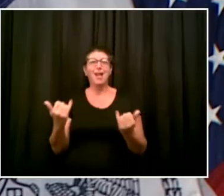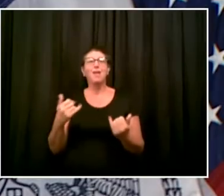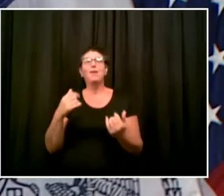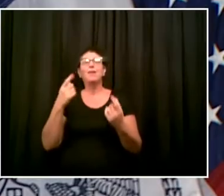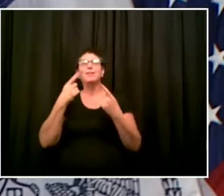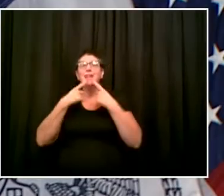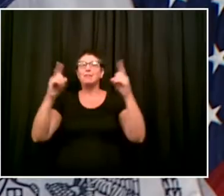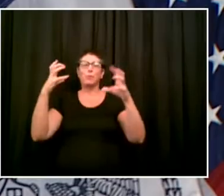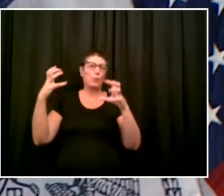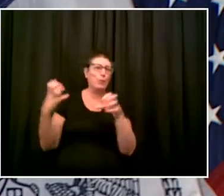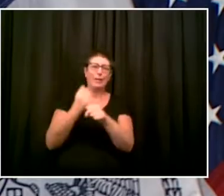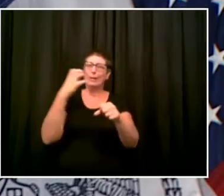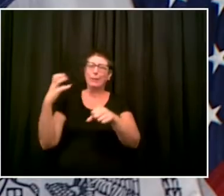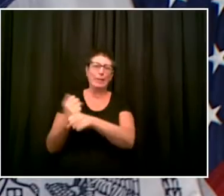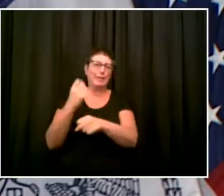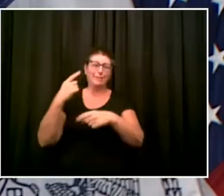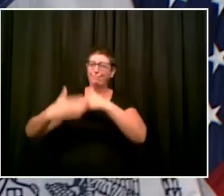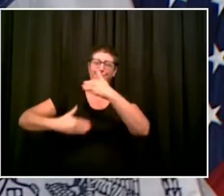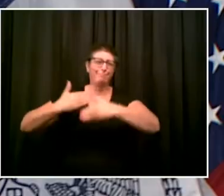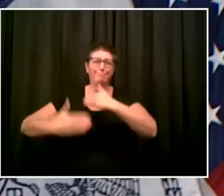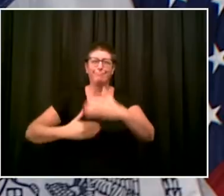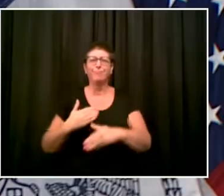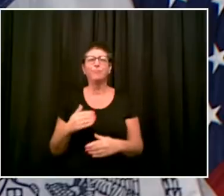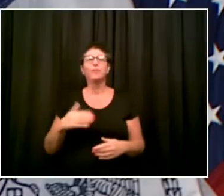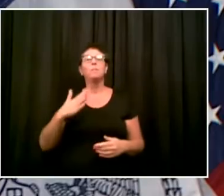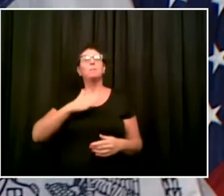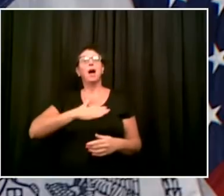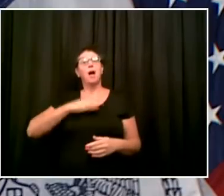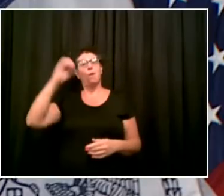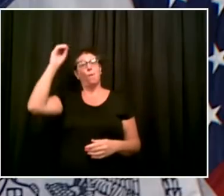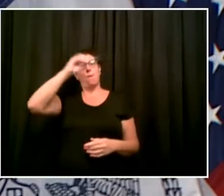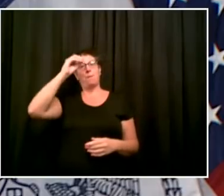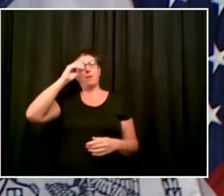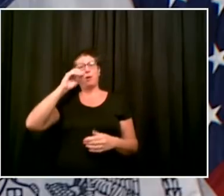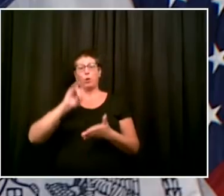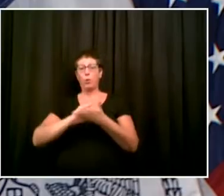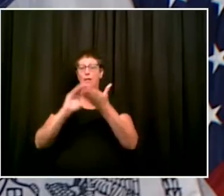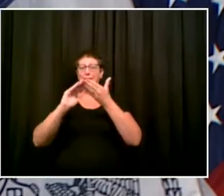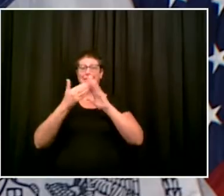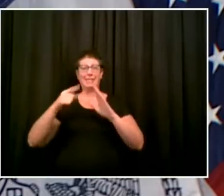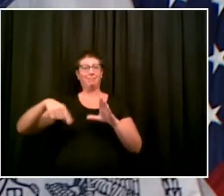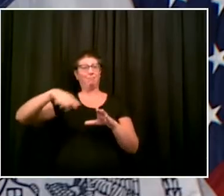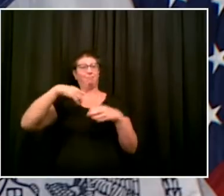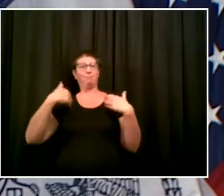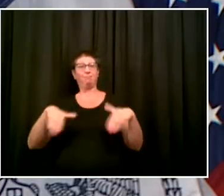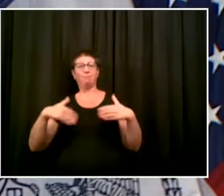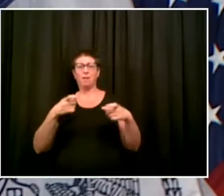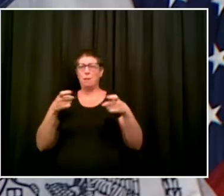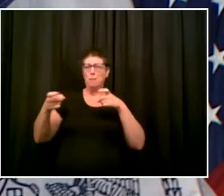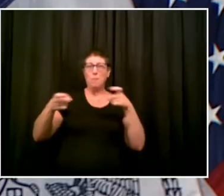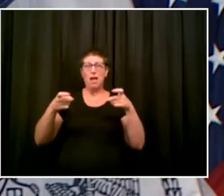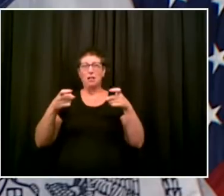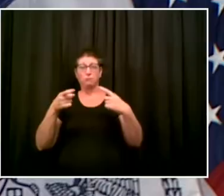EVERYONE KNOWS THAT. I ACTUALLY THINK THERE ARE FEW PLACES IN THE WORLD BETTER AT DEALING WITH